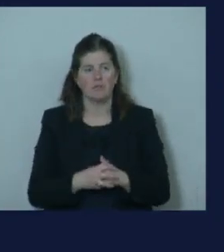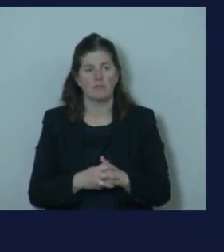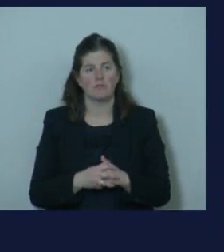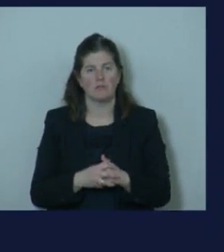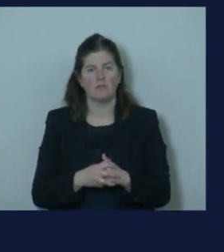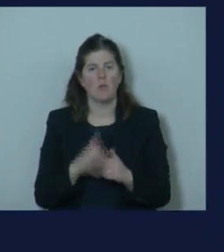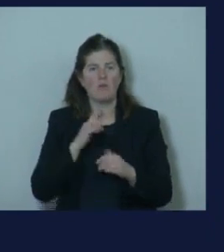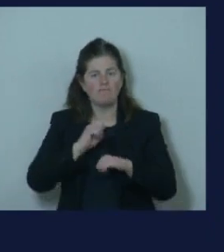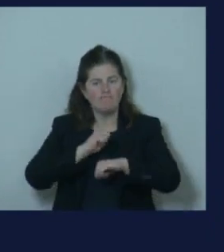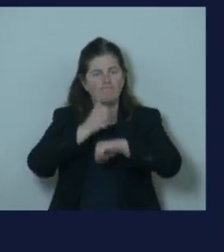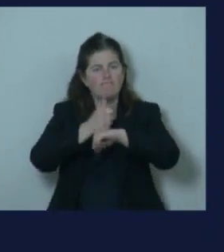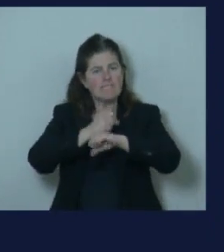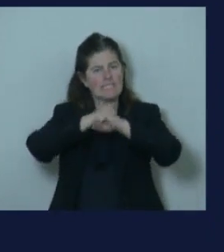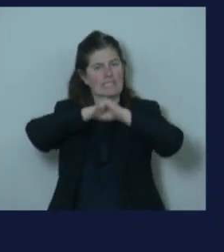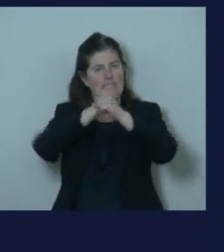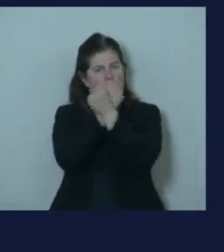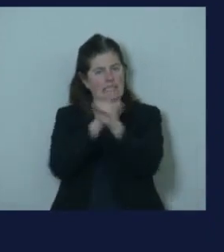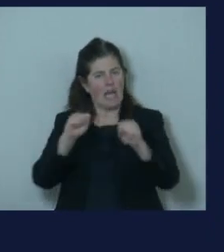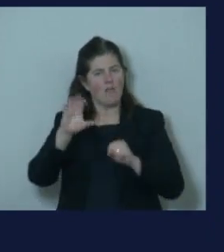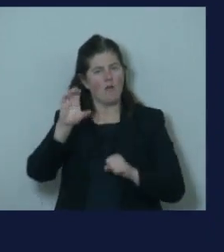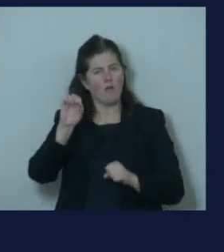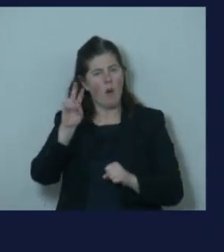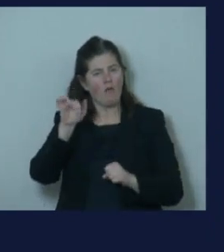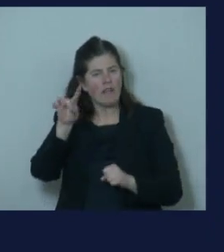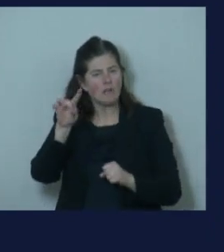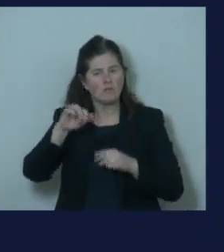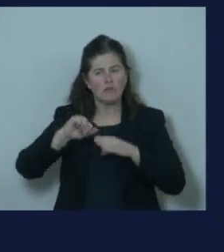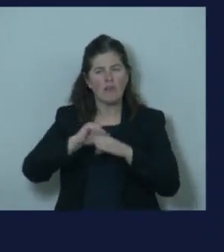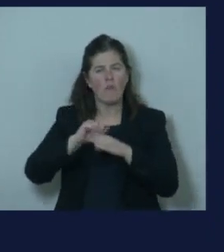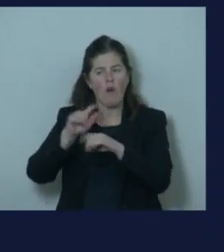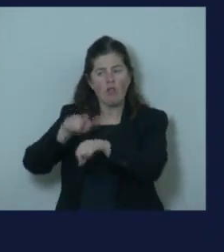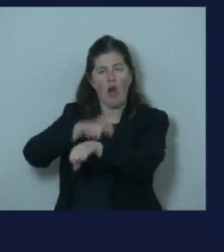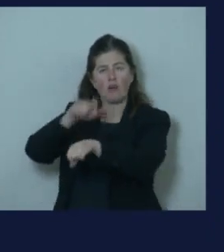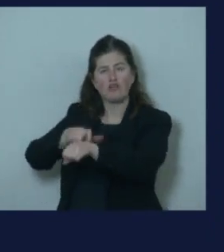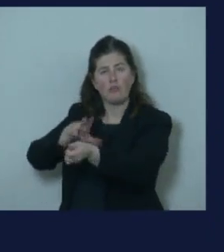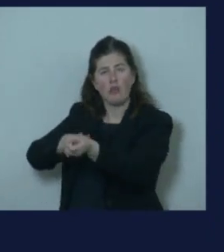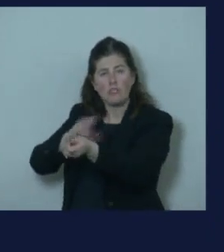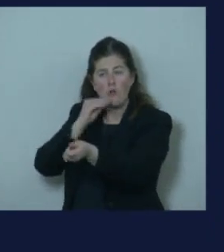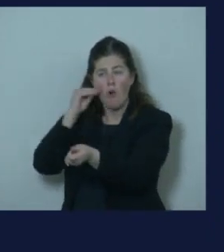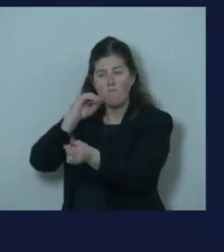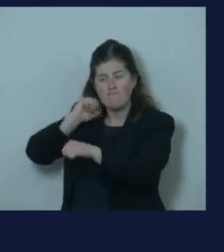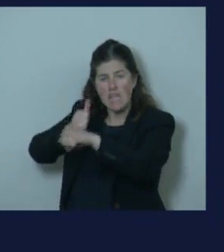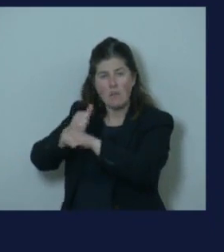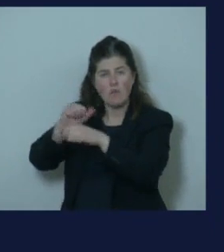I WANT TO THANK THE MEN AND WOMEN WHO ARE HELPING US DO THAT.